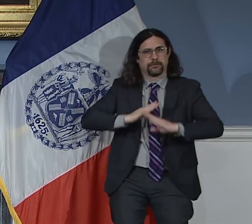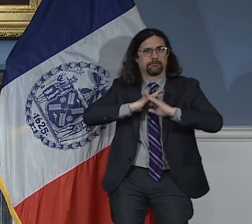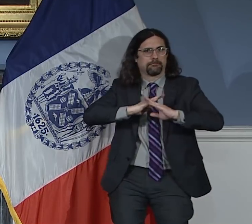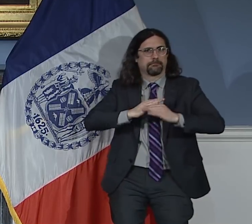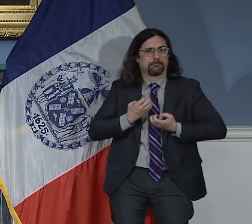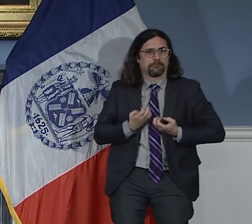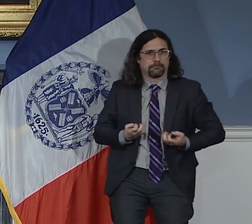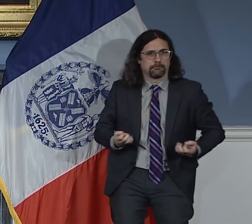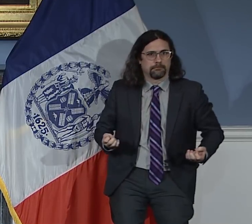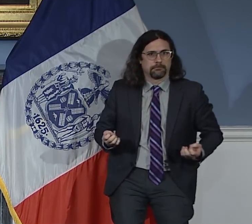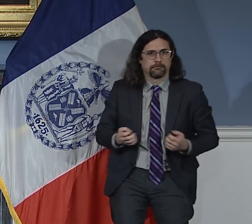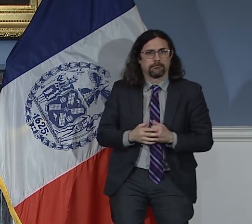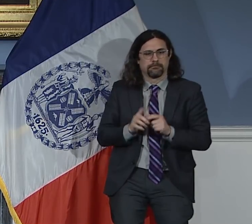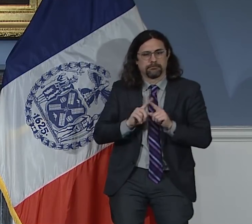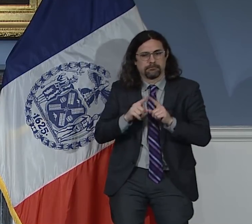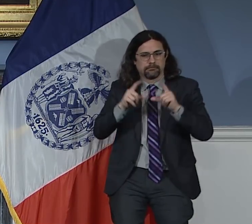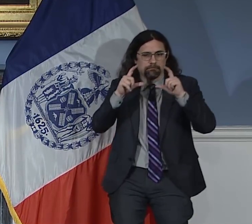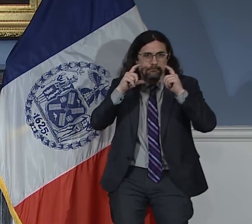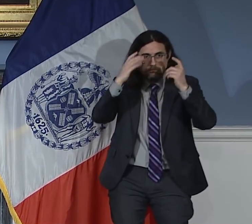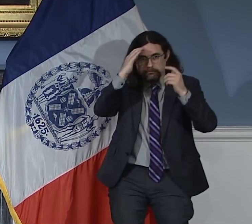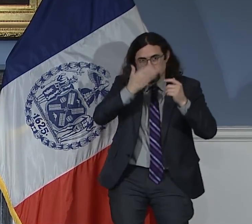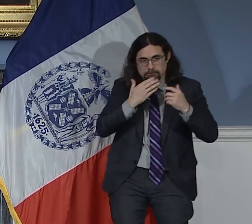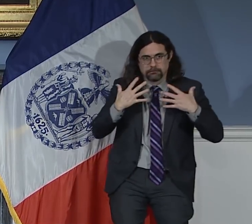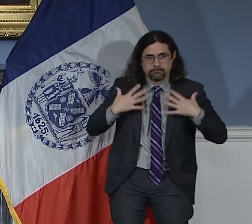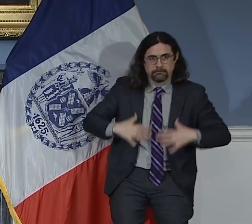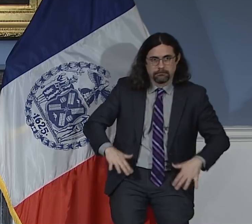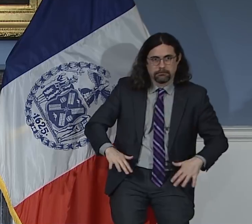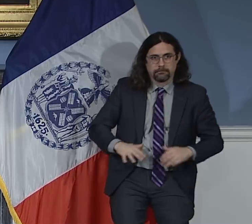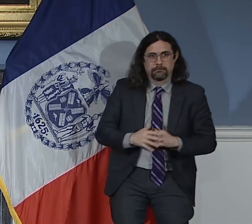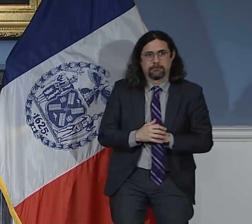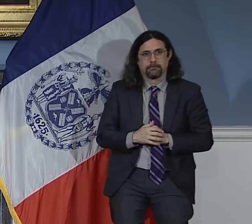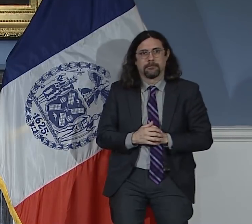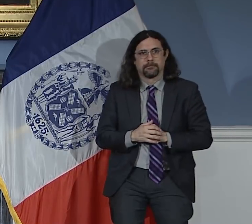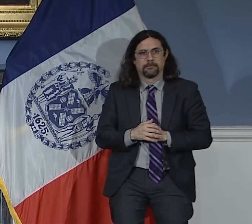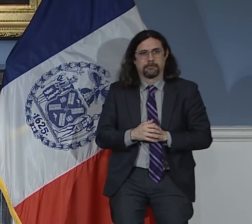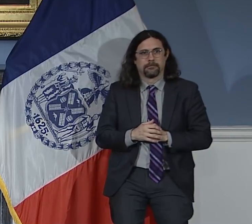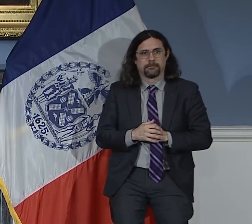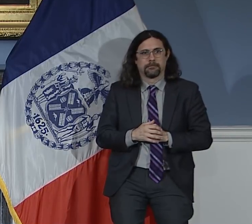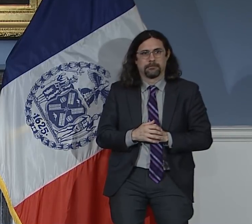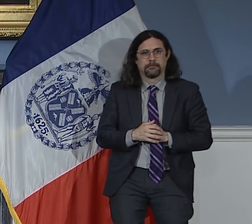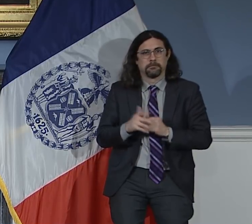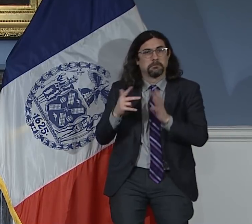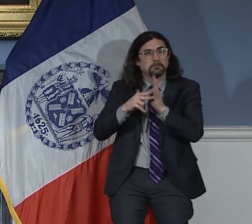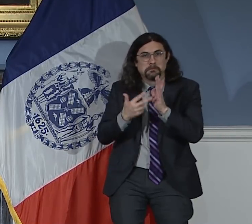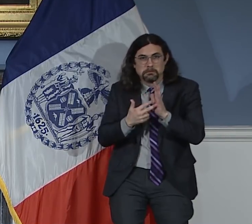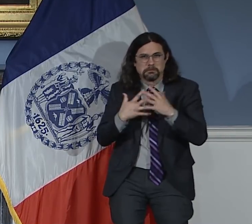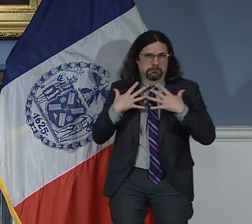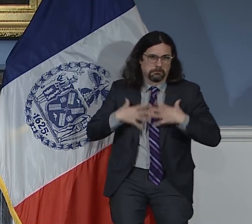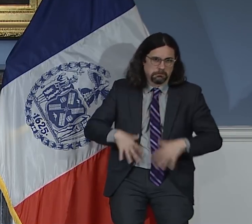EQUIPMENT, WHICH OUR HEALTH CARE WORKERS AND FIRST RESPONDERS WOULD USE DEPENDING ON